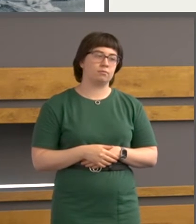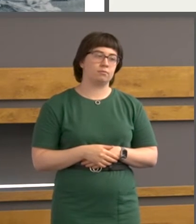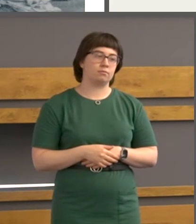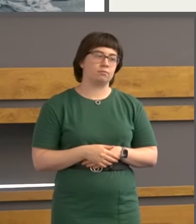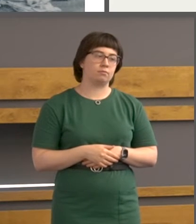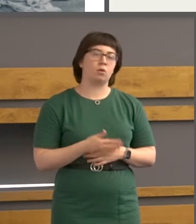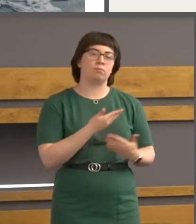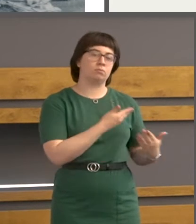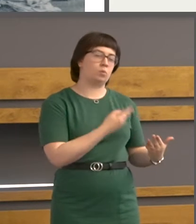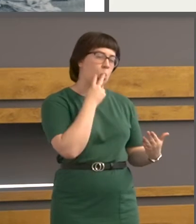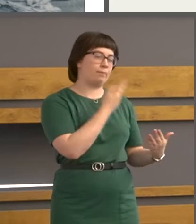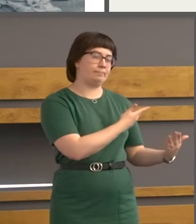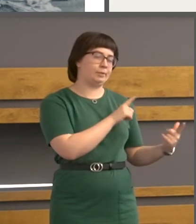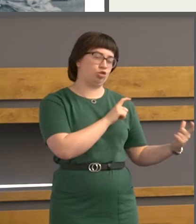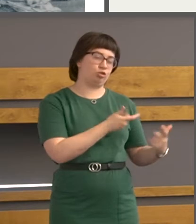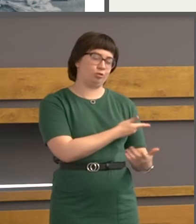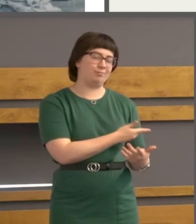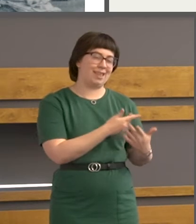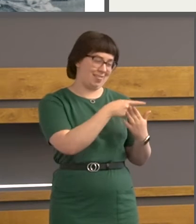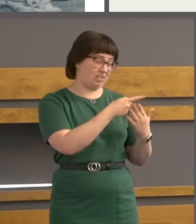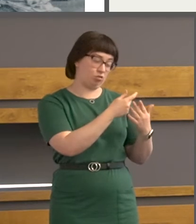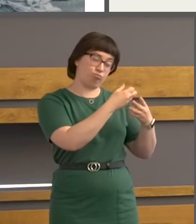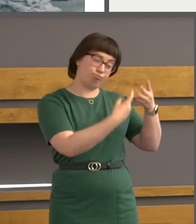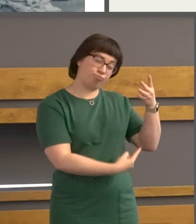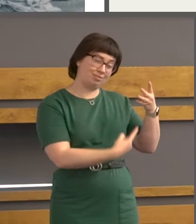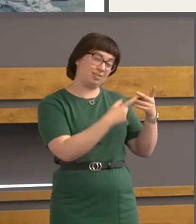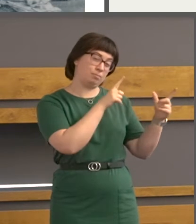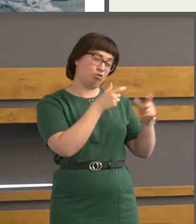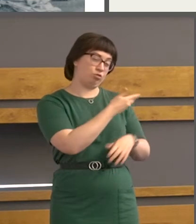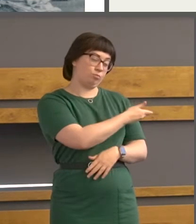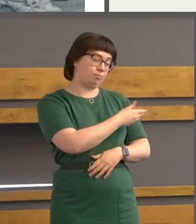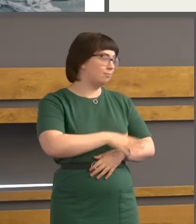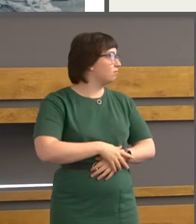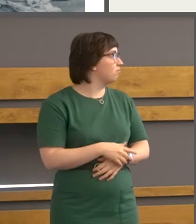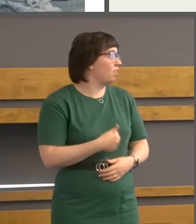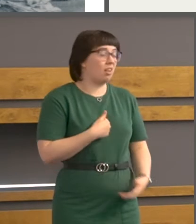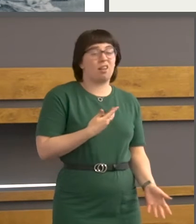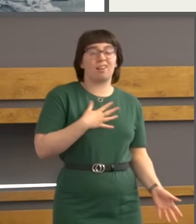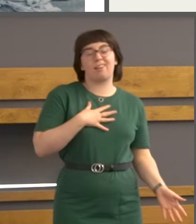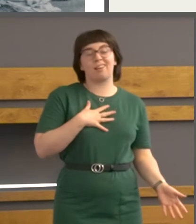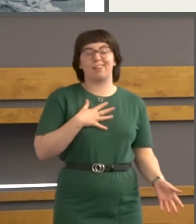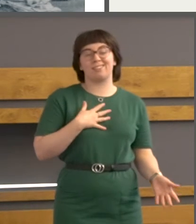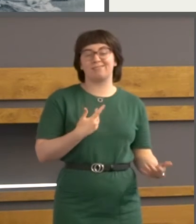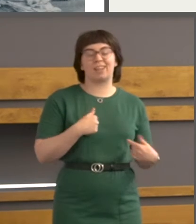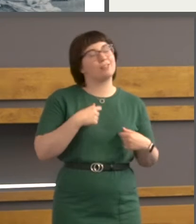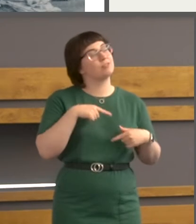So that's a detail of this piece. I just quite liked them, and I was sort of trying to think about how,